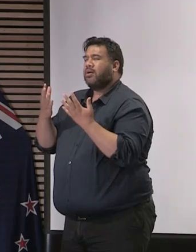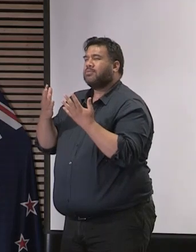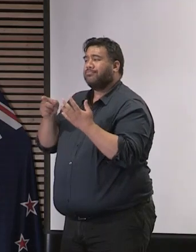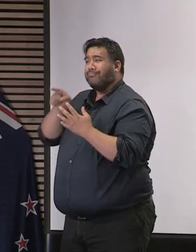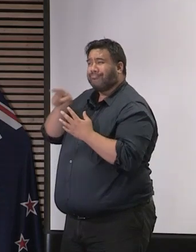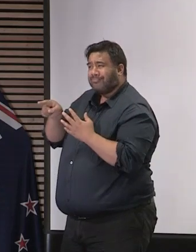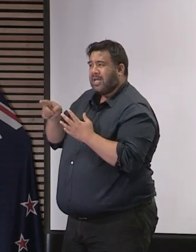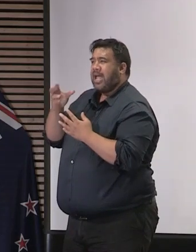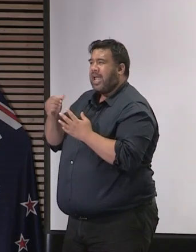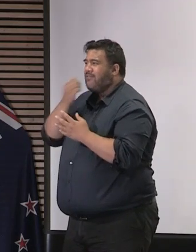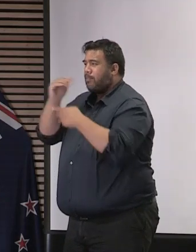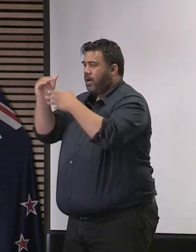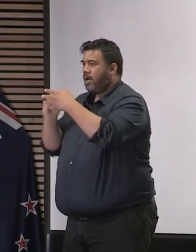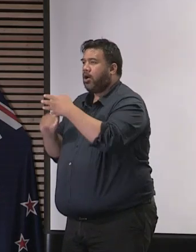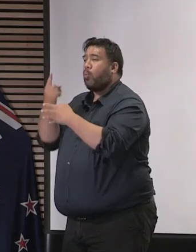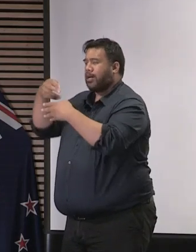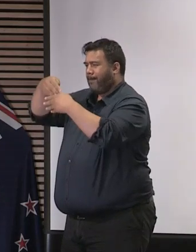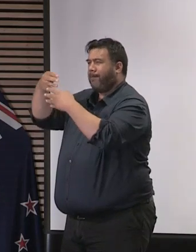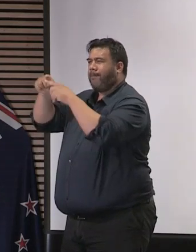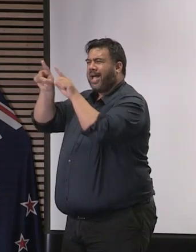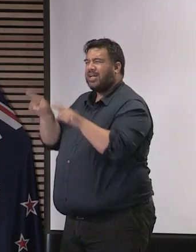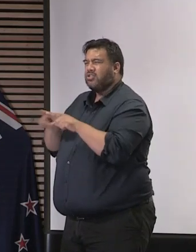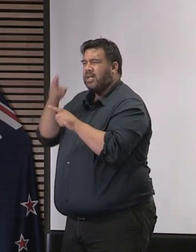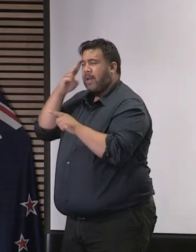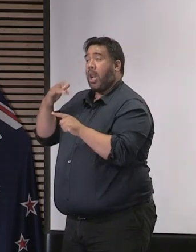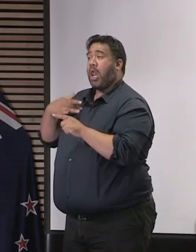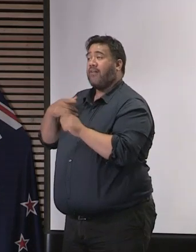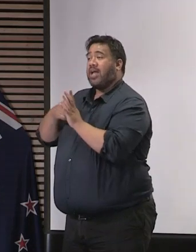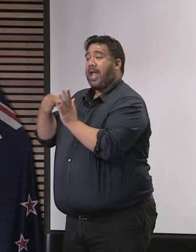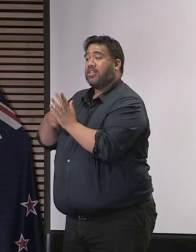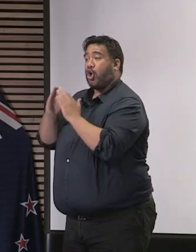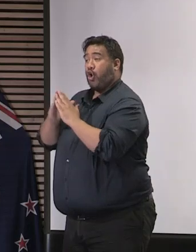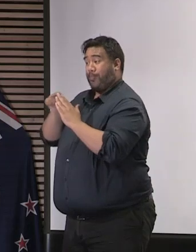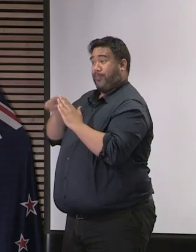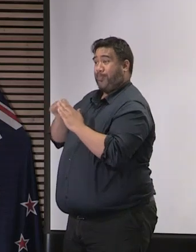they're on the COVID-19